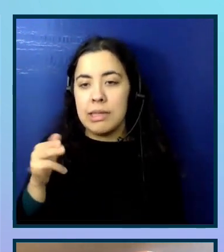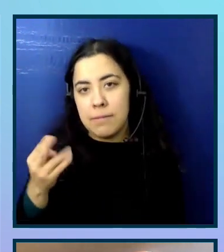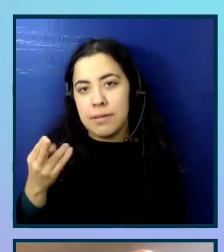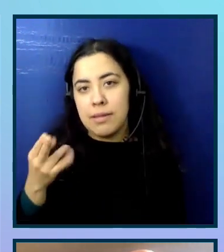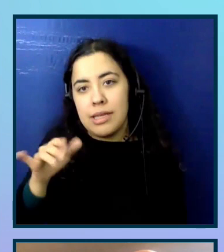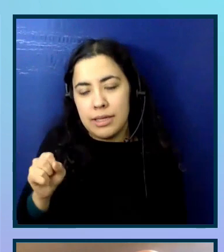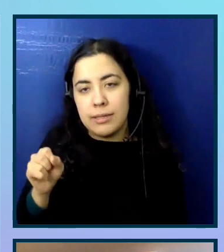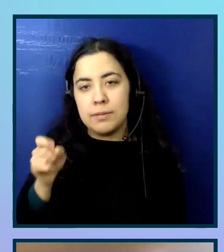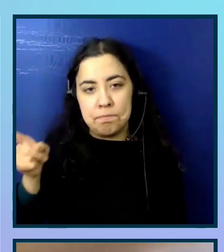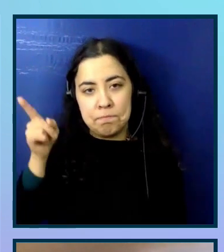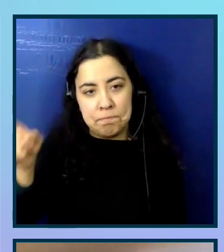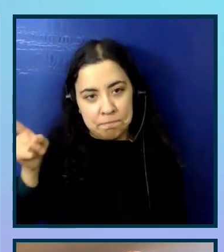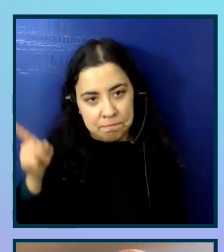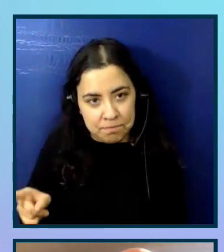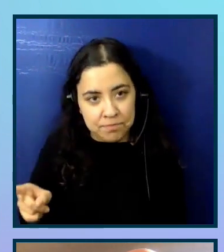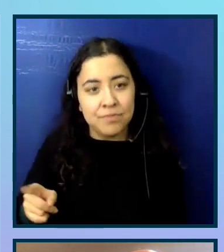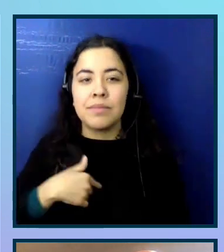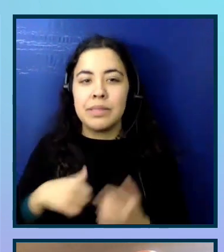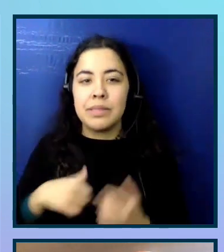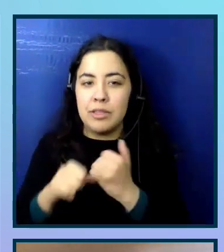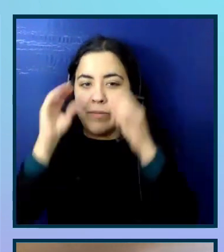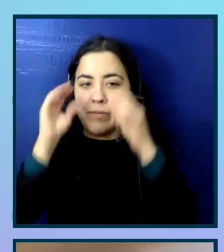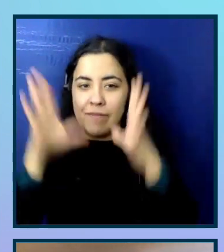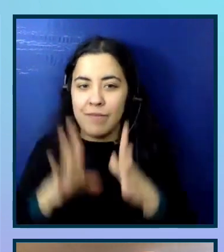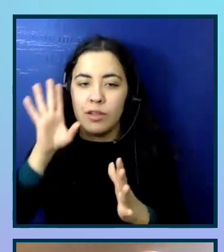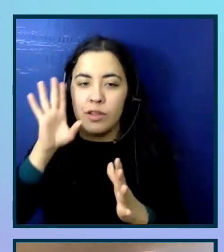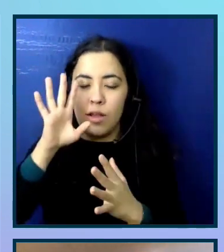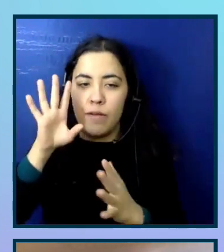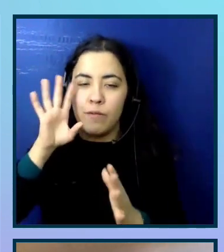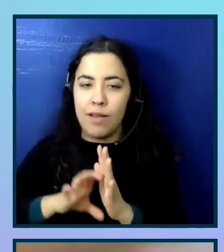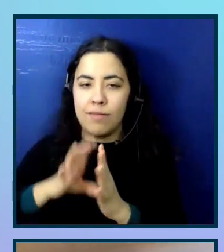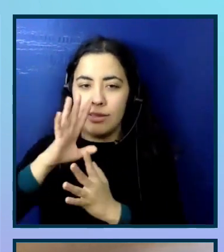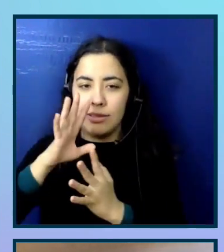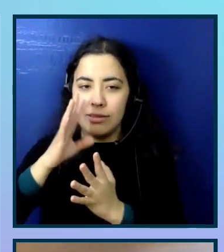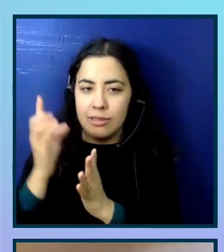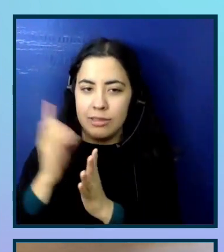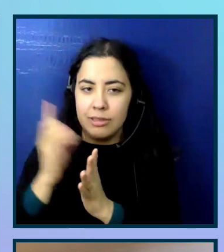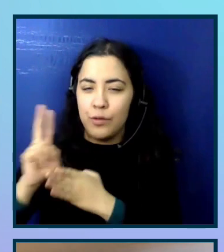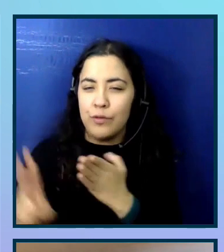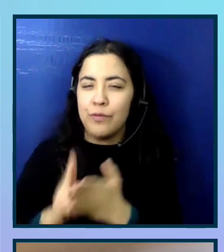I'm an assistant professor of graphic design at the University of Minnesota Duluth.